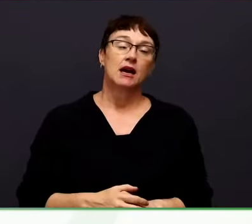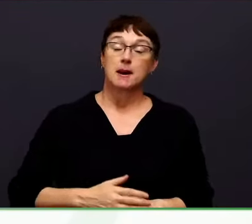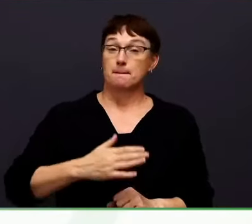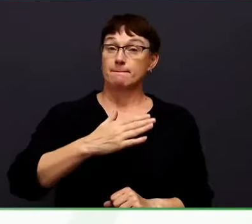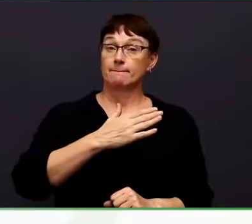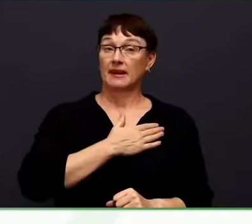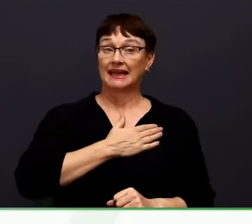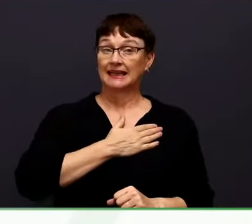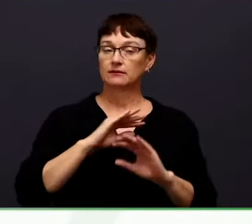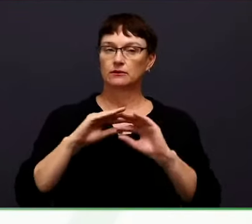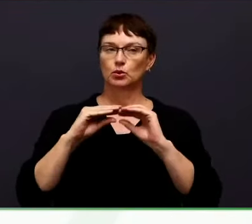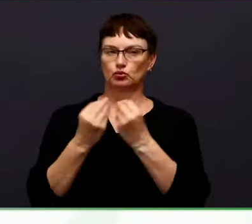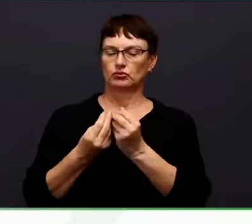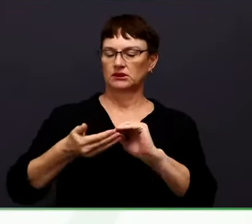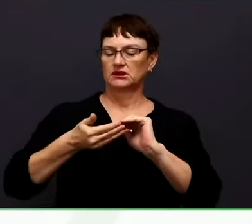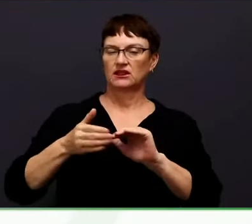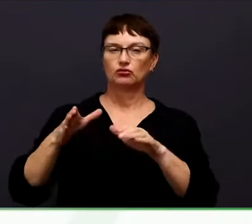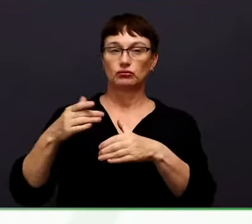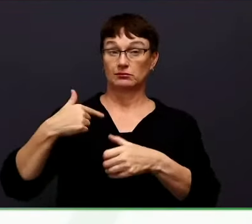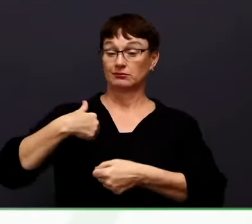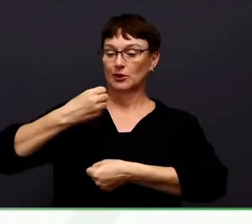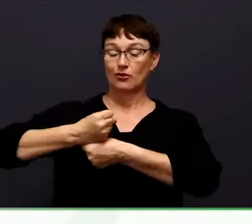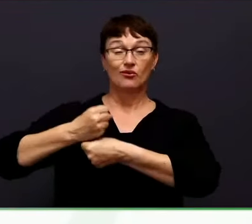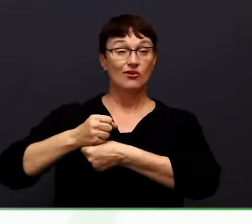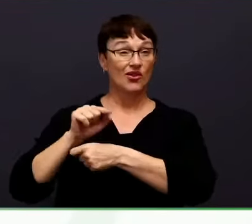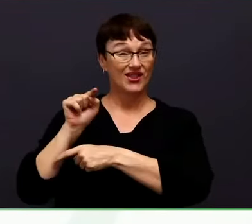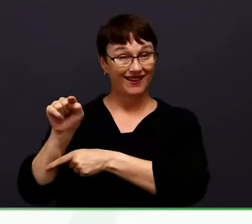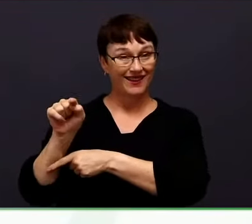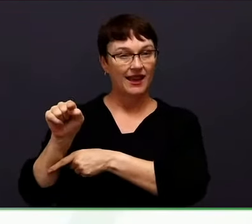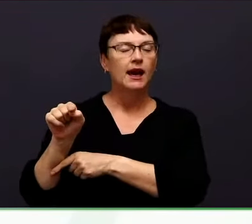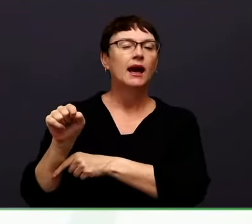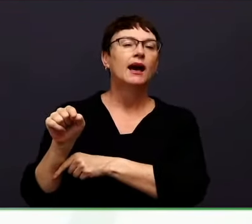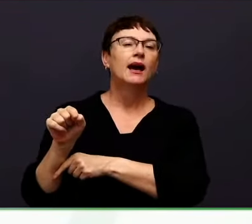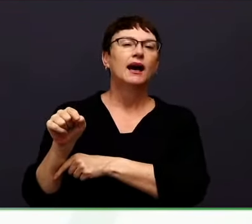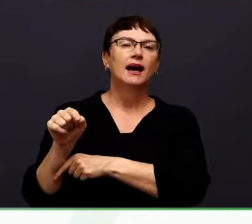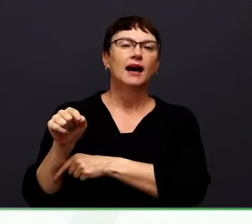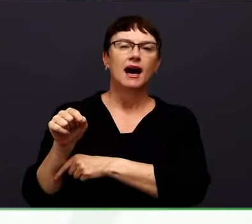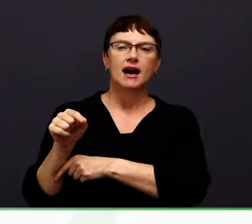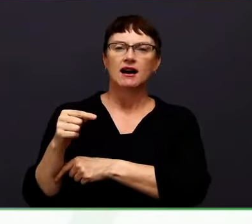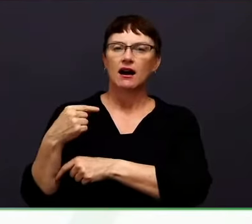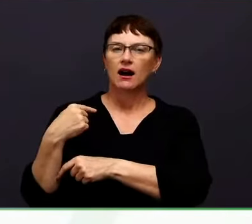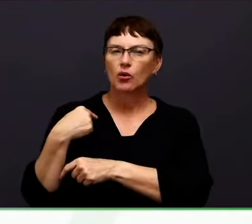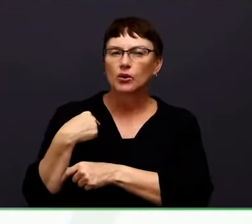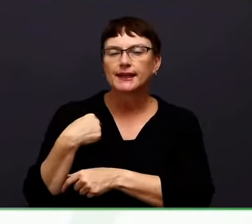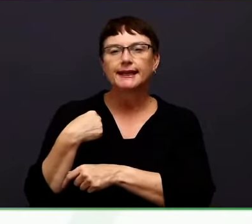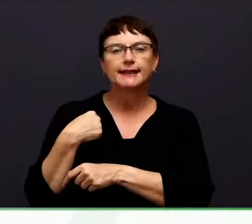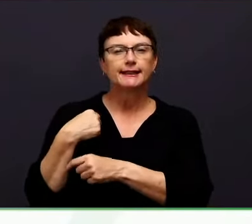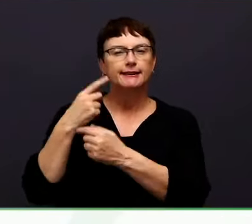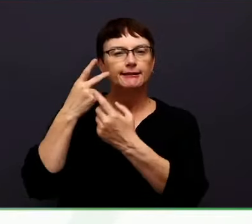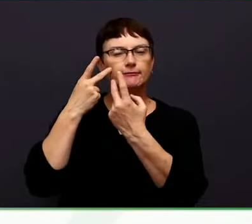We qualified experts on their own, self advocacy that are travelling